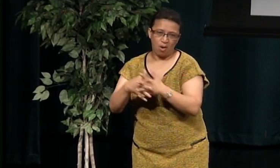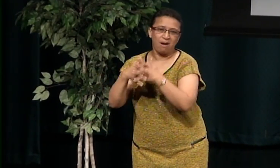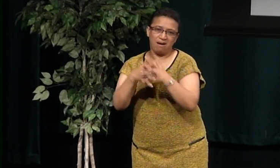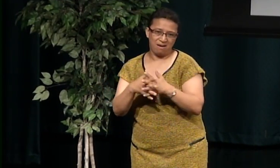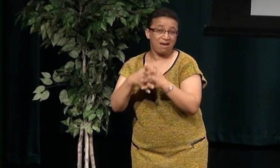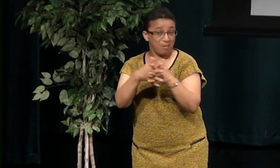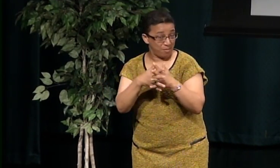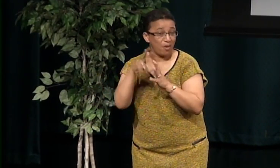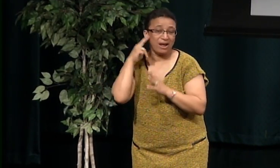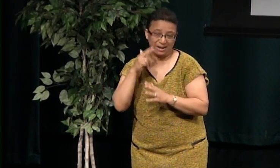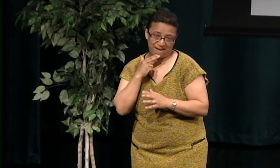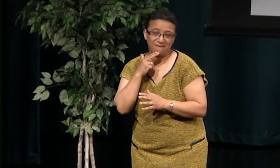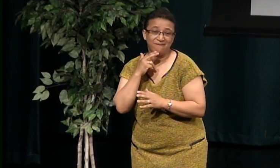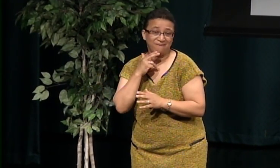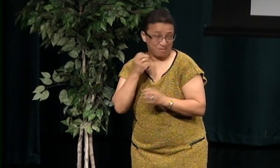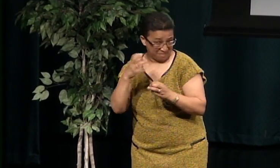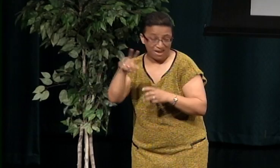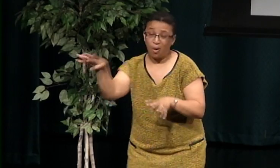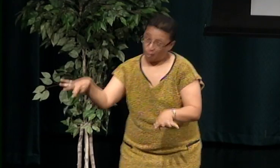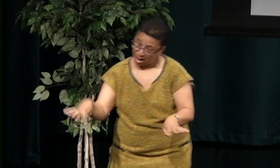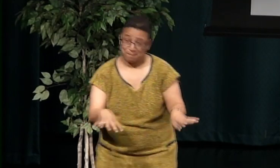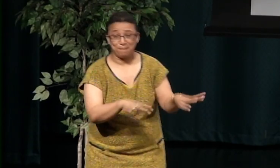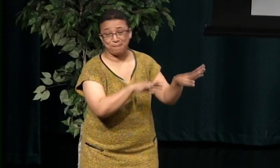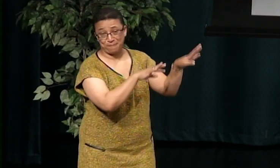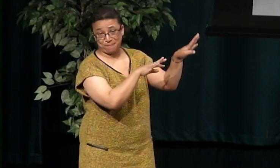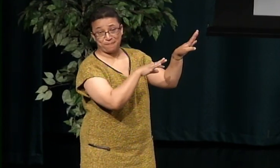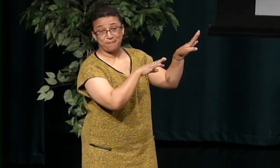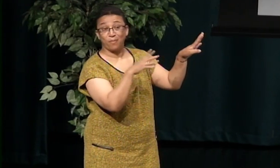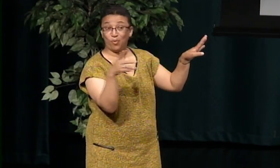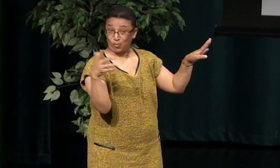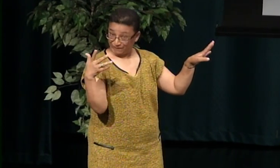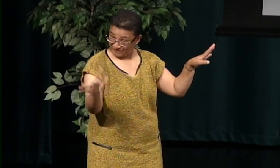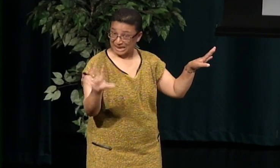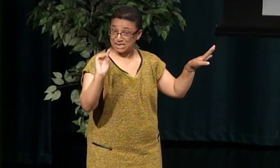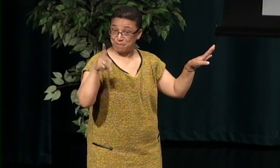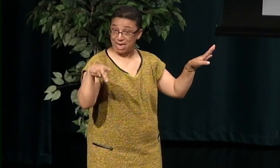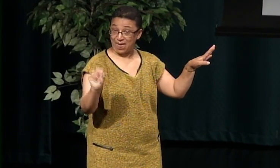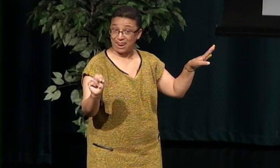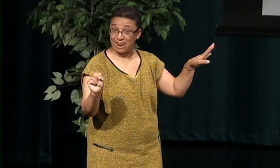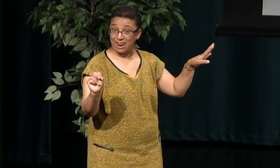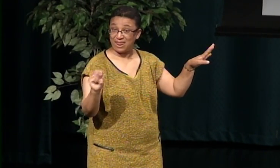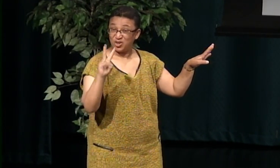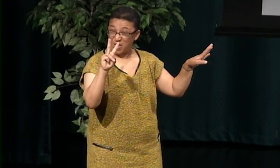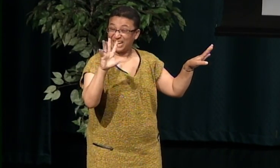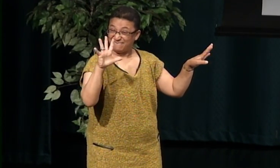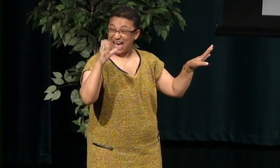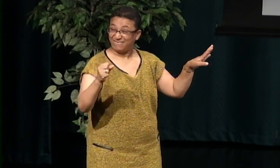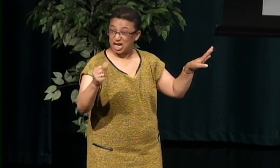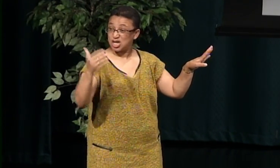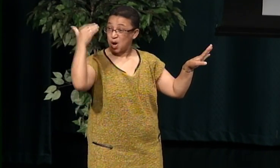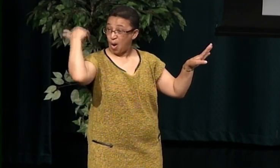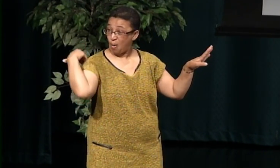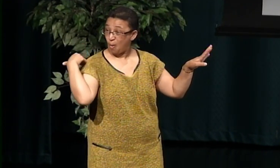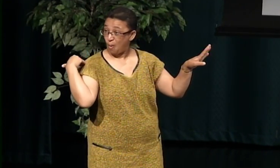The world needs America. They do look to the states.